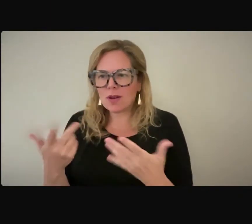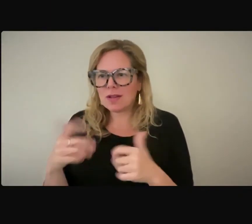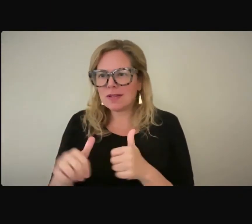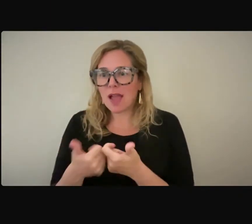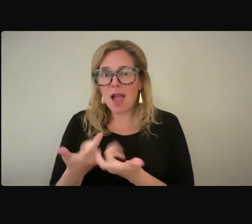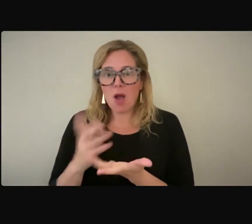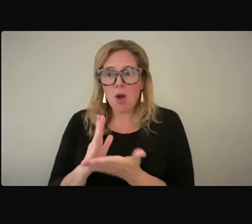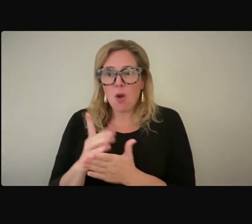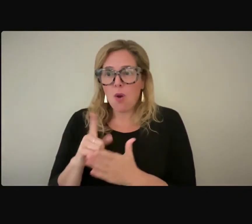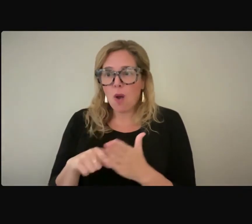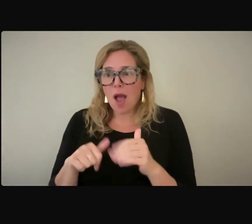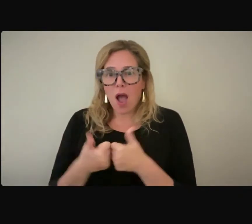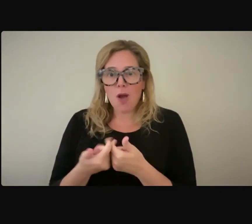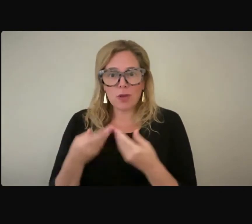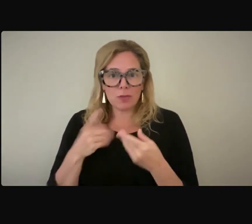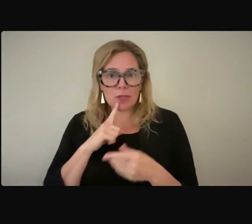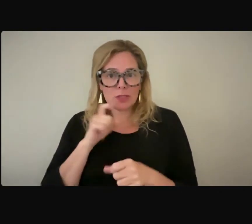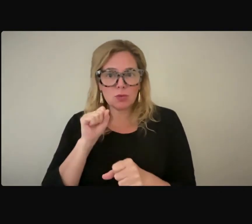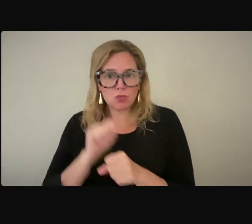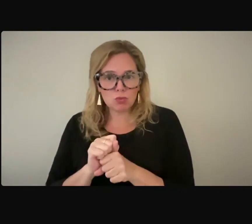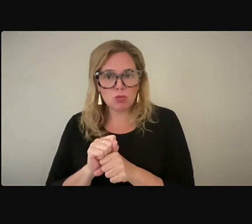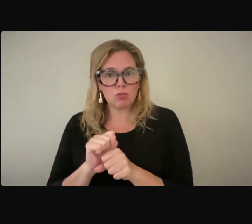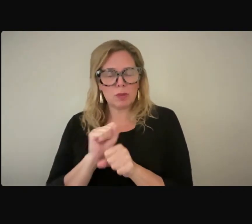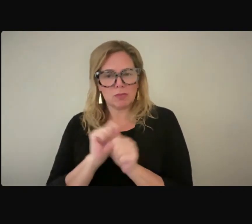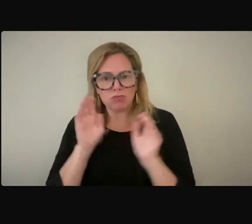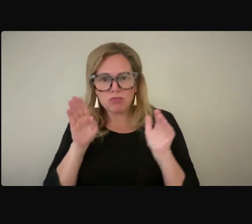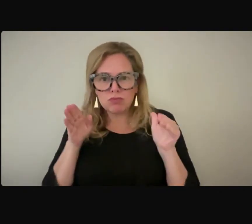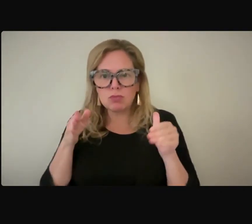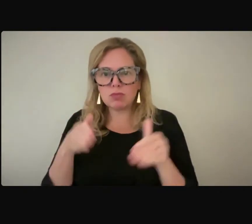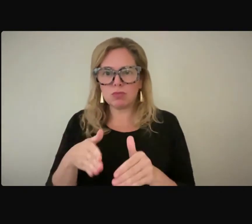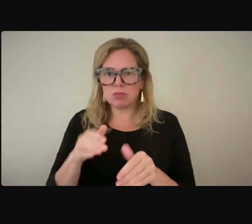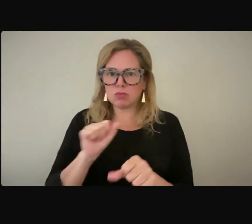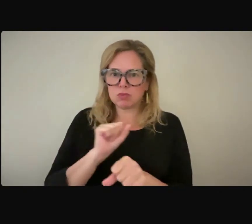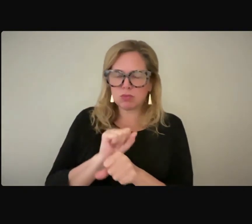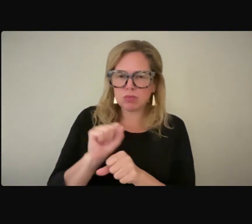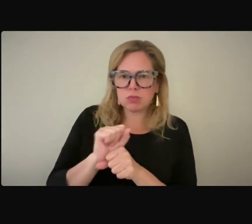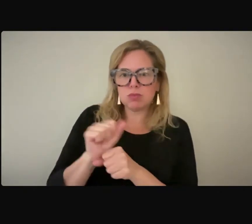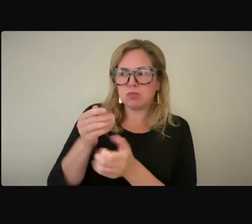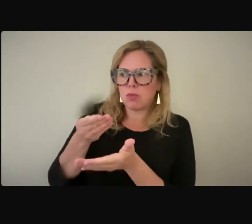our physical capital as we're growing out these platforms to try to meet the needs